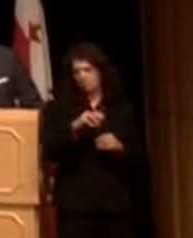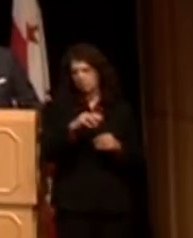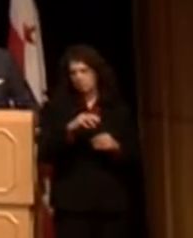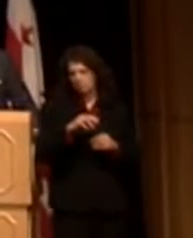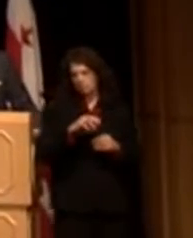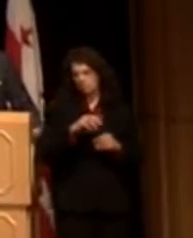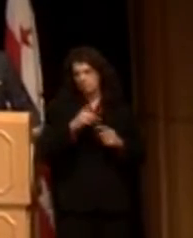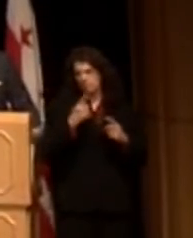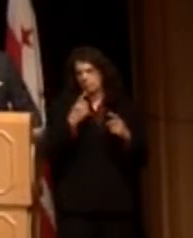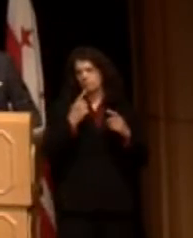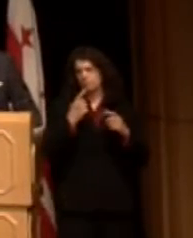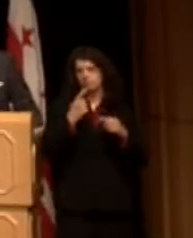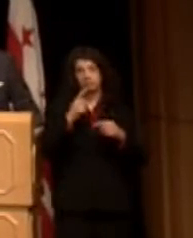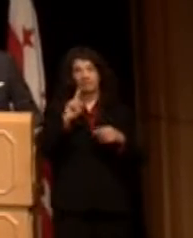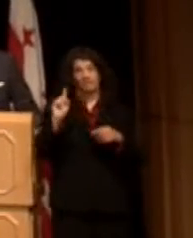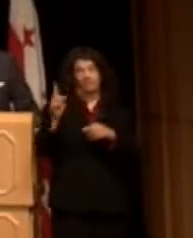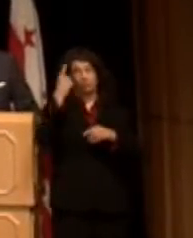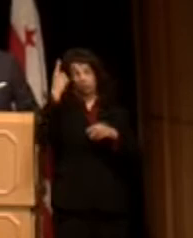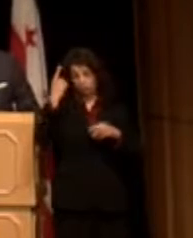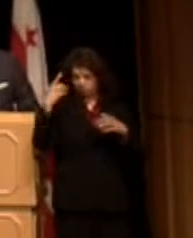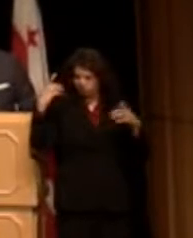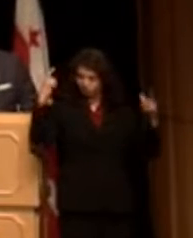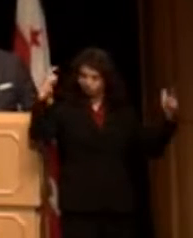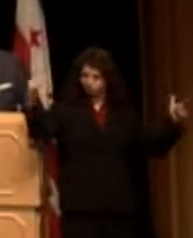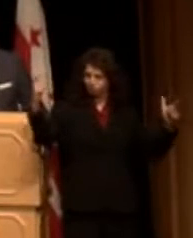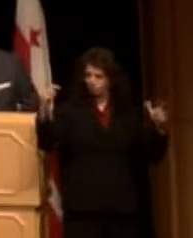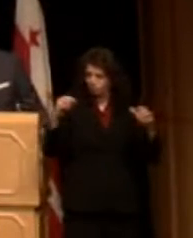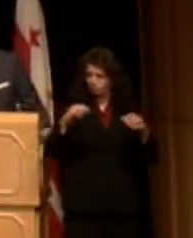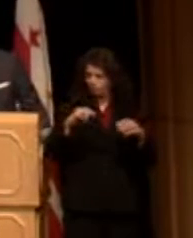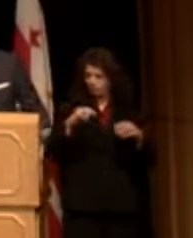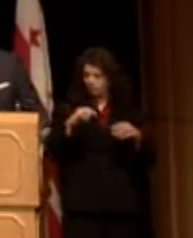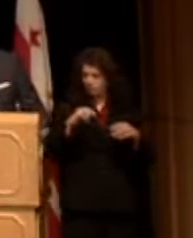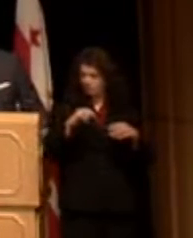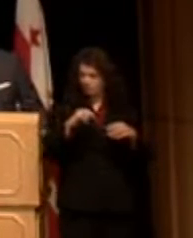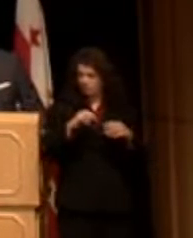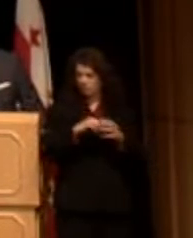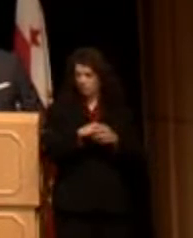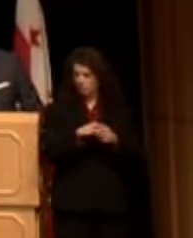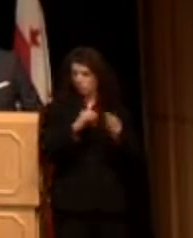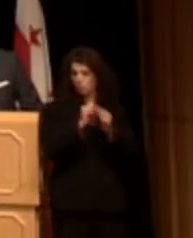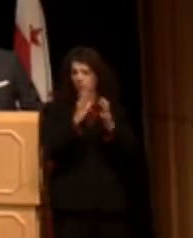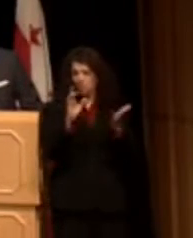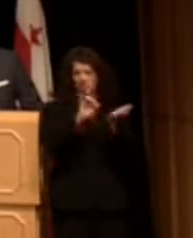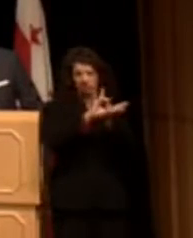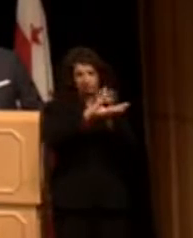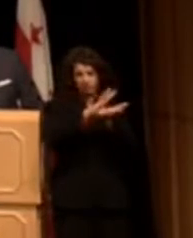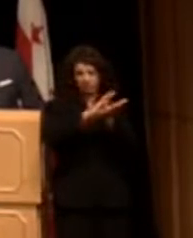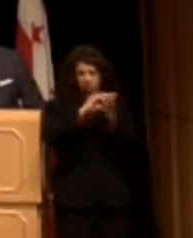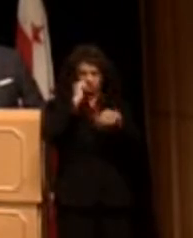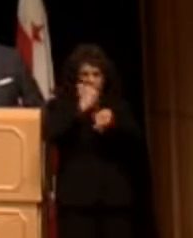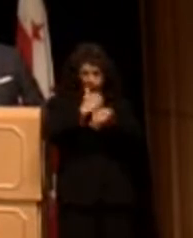THAT IS DONE WITHOUT DISPLACING PUBLIC HOUSING RESIDENTS FROM THEIR NEIGHBORHOOD. TODAY --